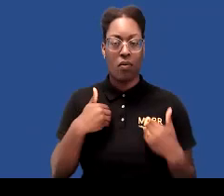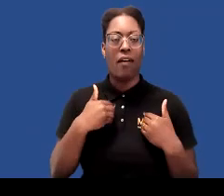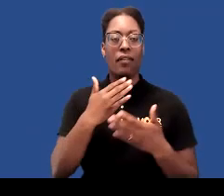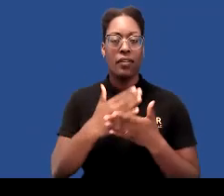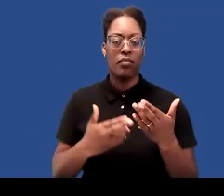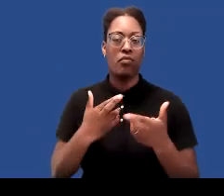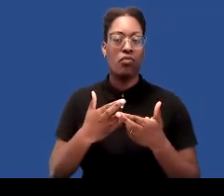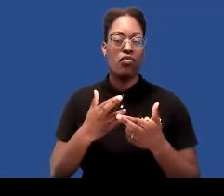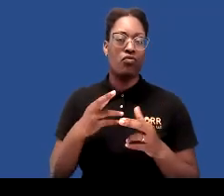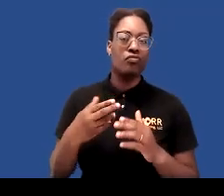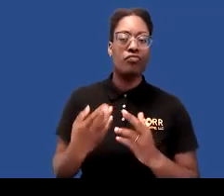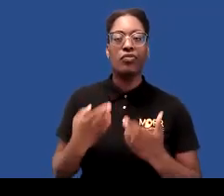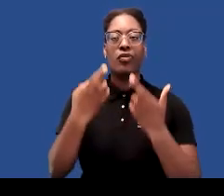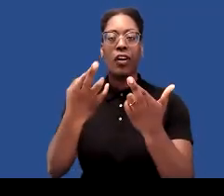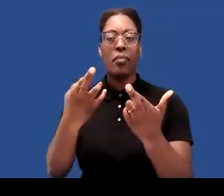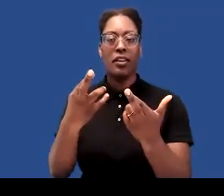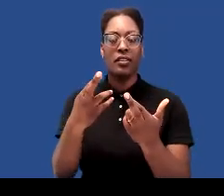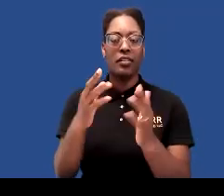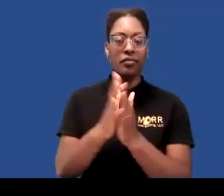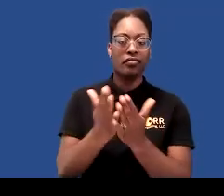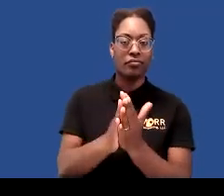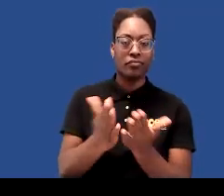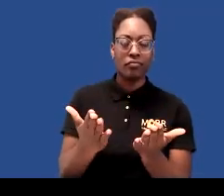I'll leave them up during the break. If you d like me to refer back to them, I can.